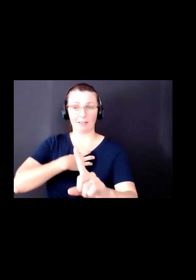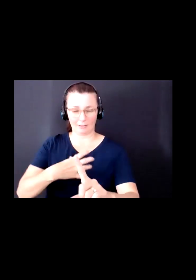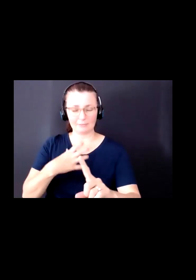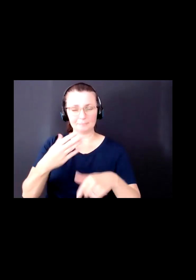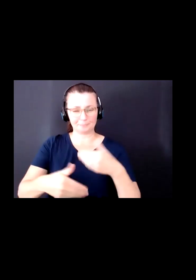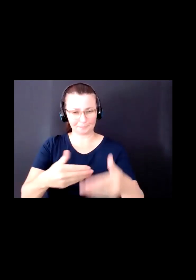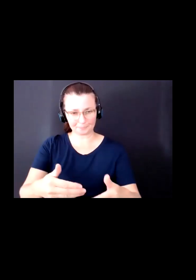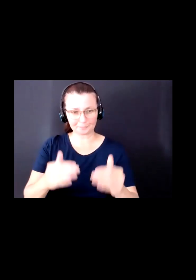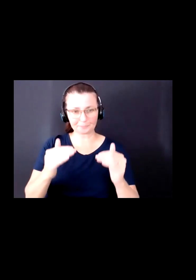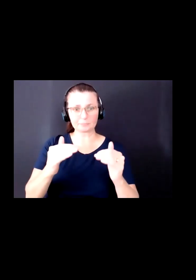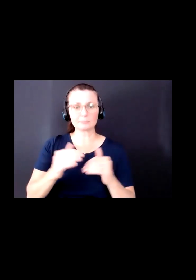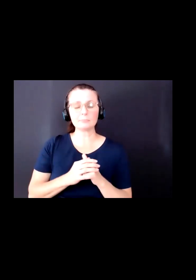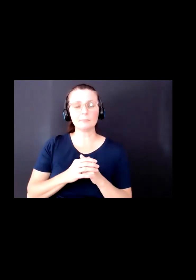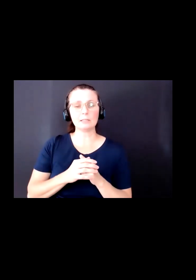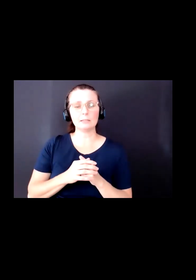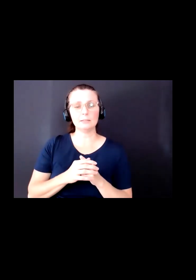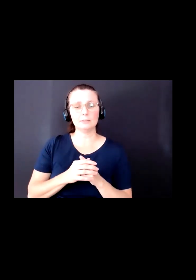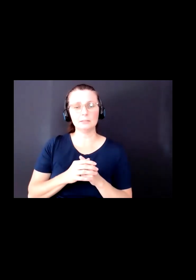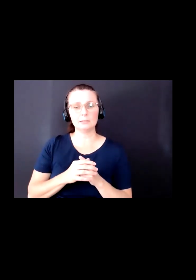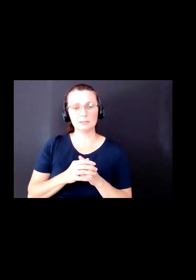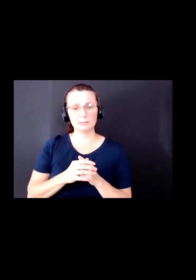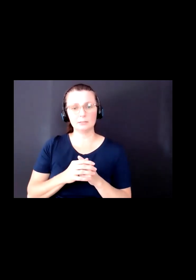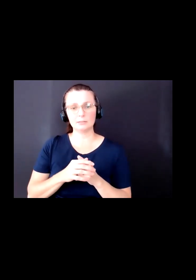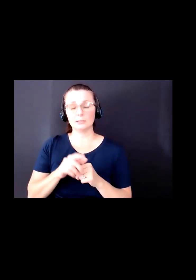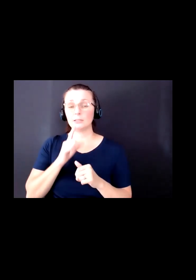The grievance procedure and the contact information for the